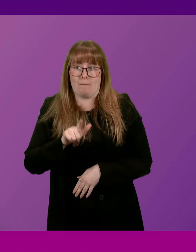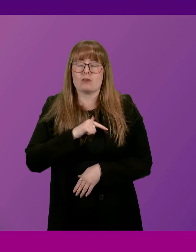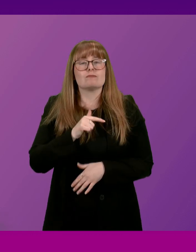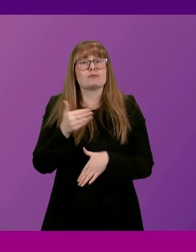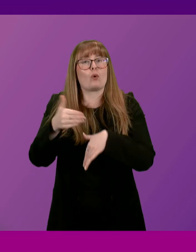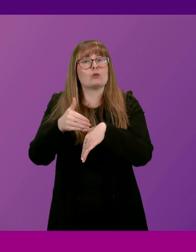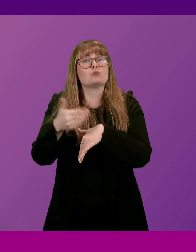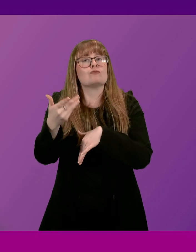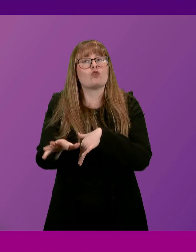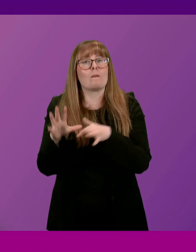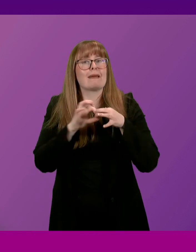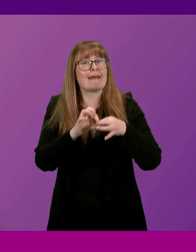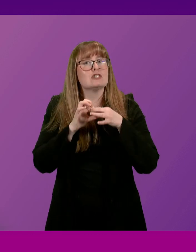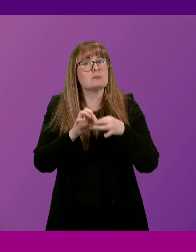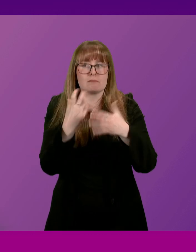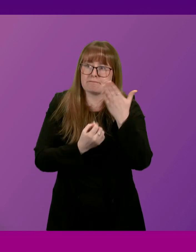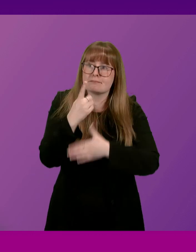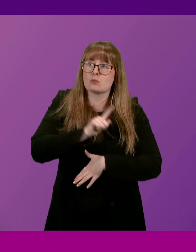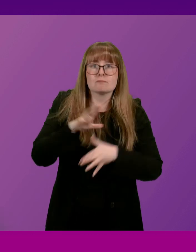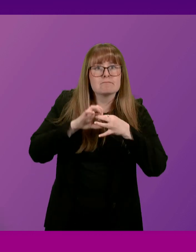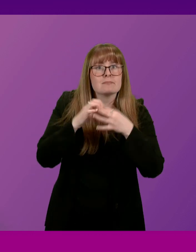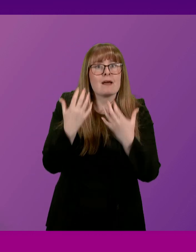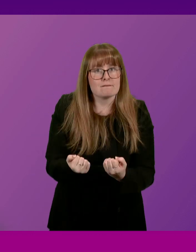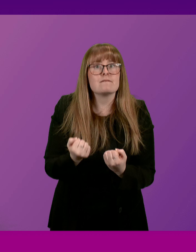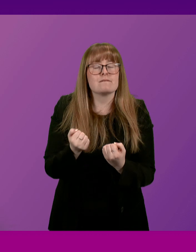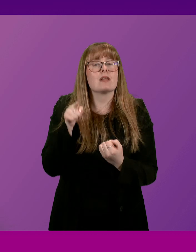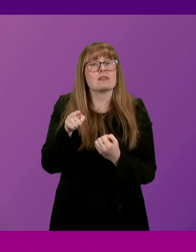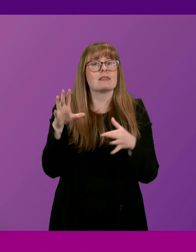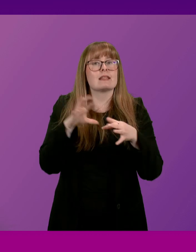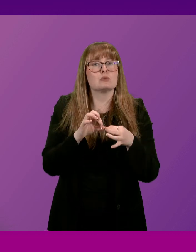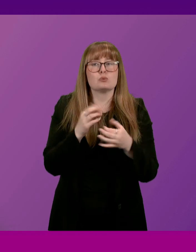of the engagement that has been undertaken and that was the subject of a discussion I